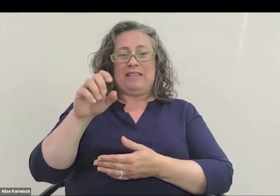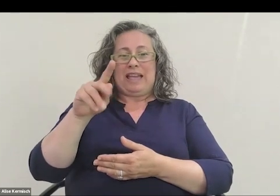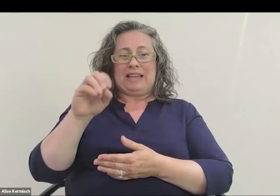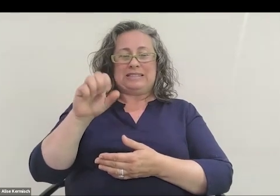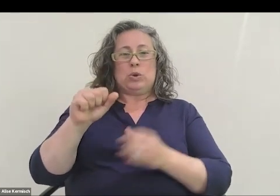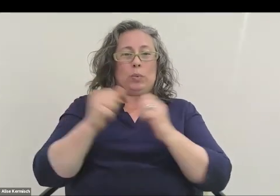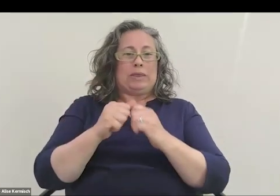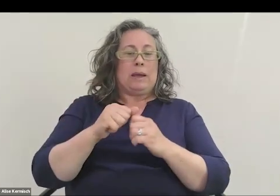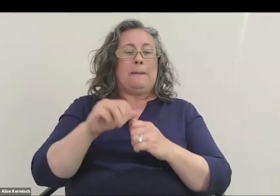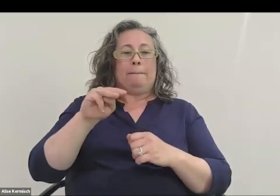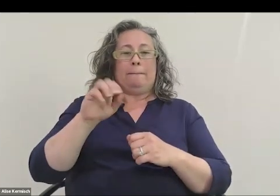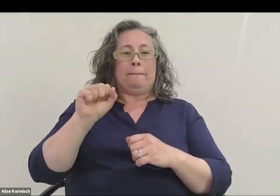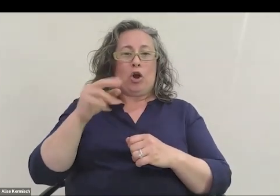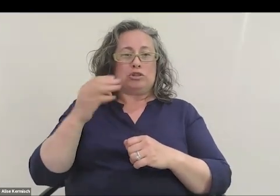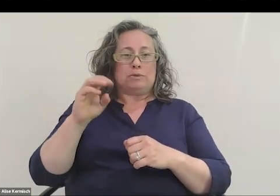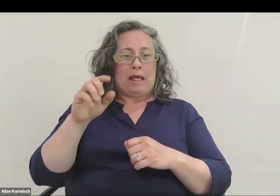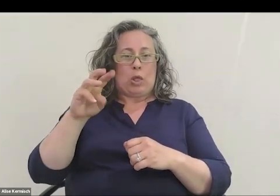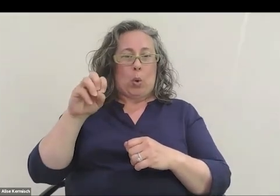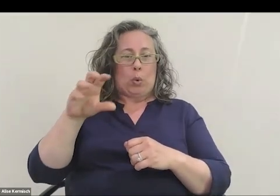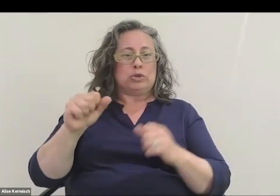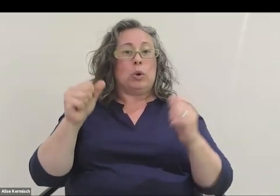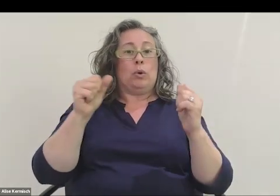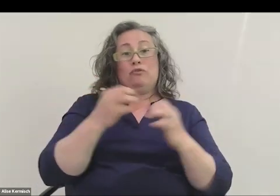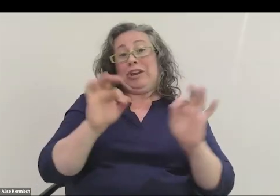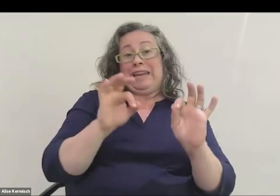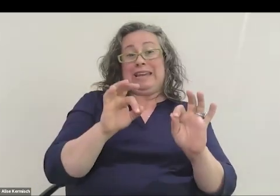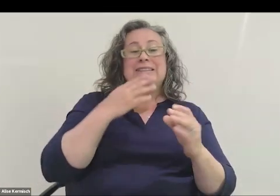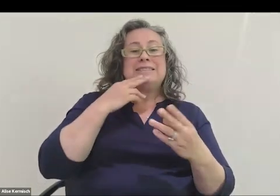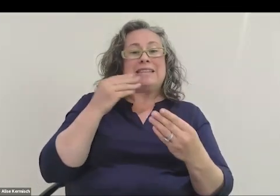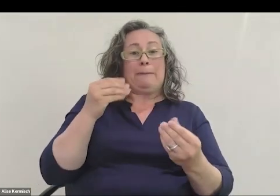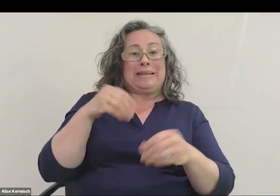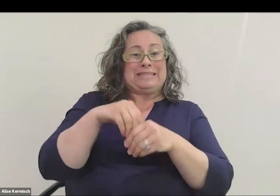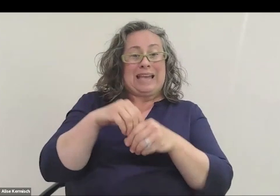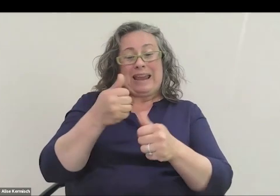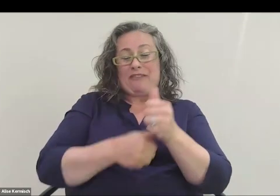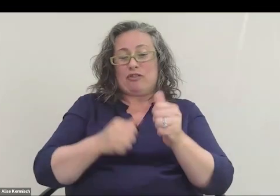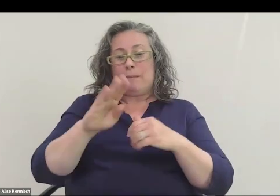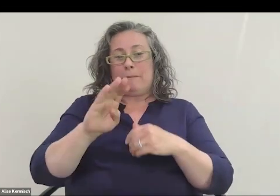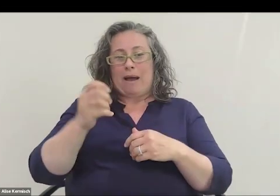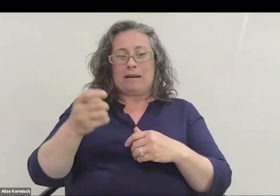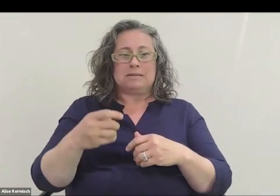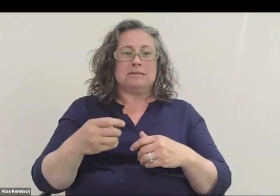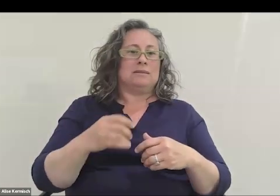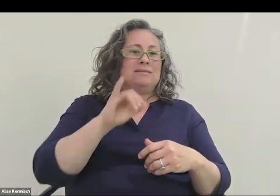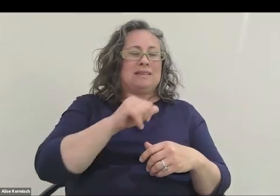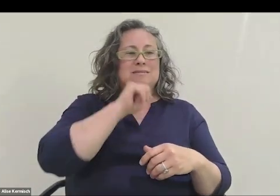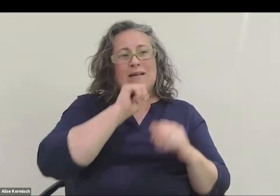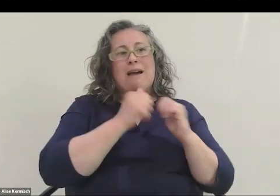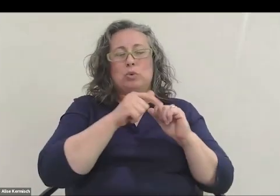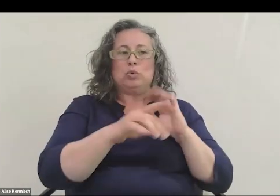This is blaming people for having diabetes based on sugary foods, which actually is not how you get diabetes.